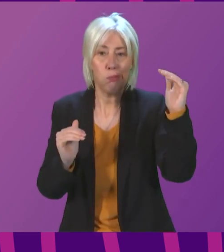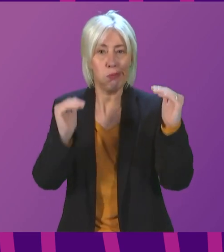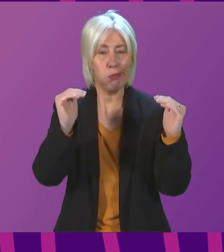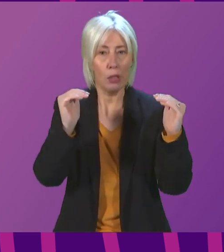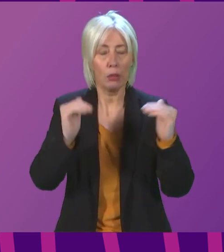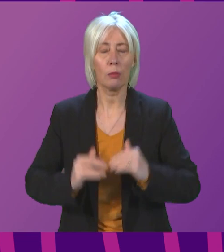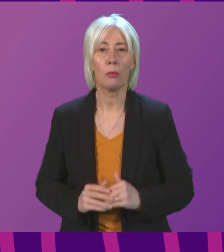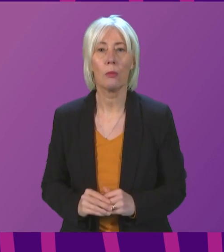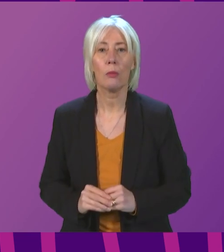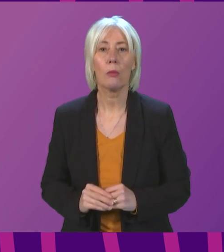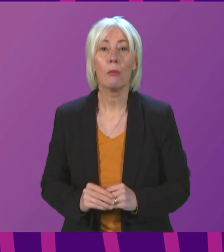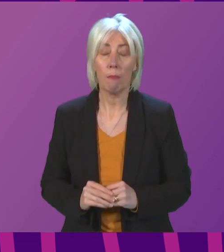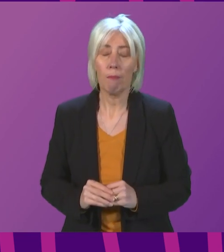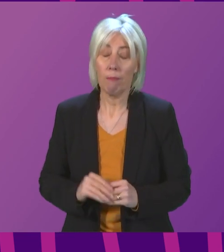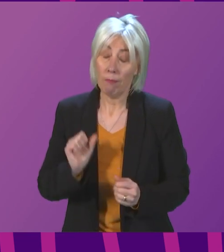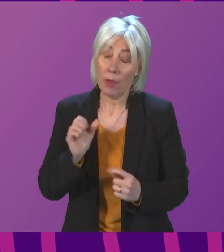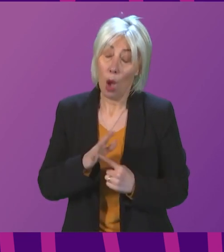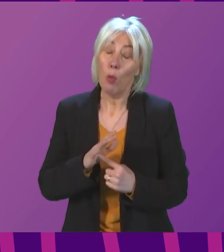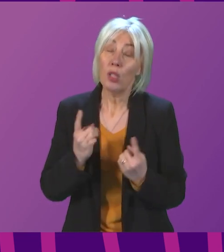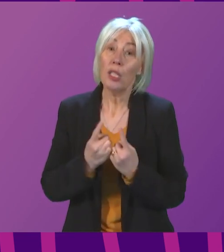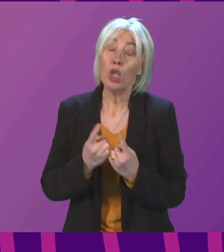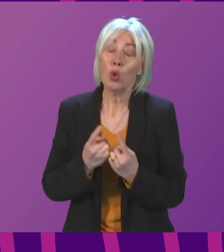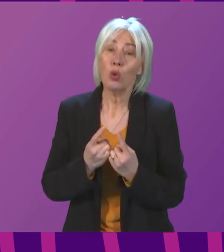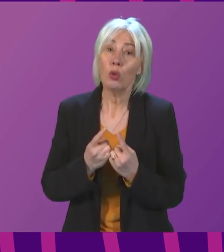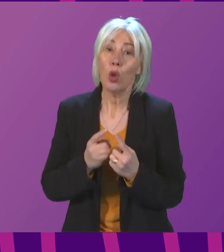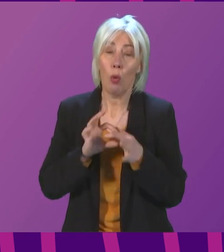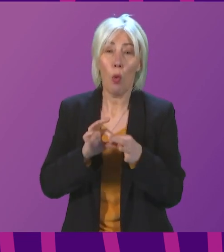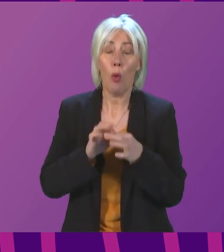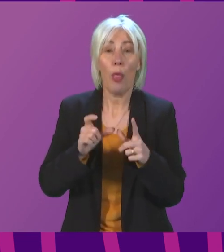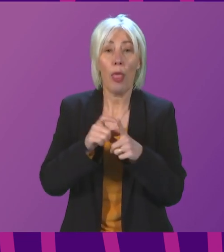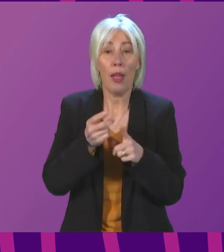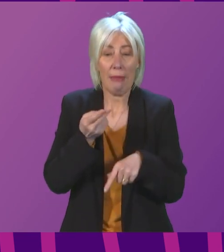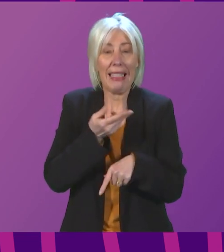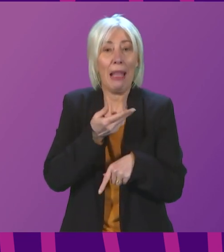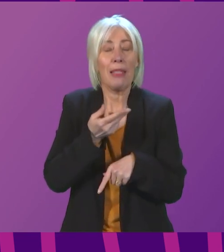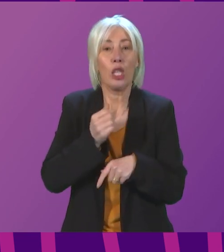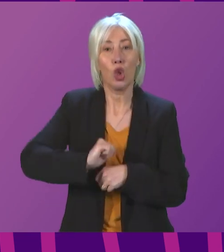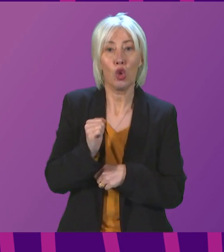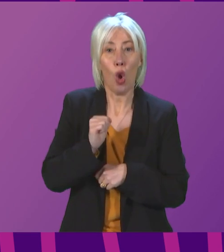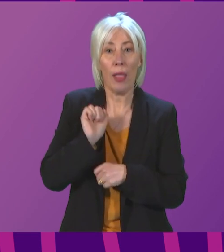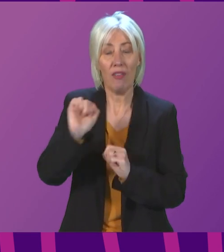That is an important issue and we will work with Diabetes Scotland to take forward the findings of the report.